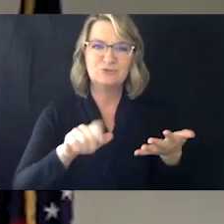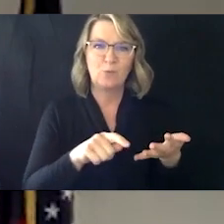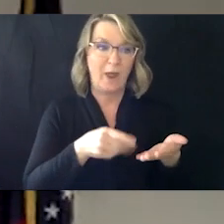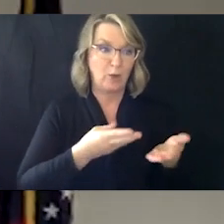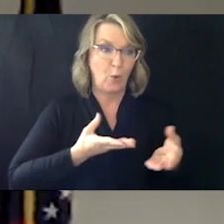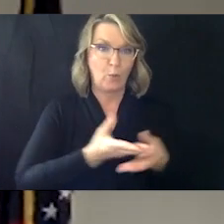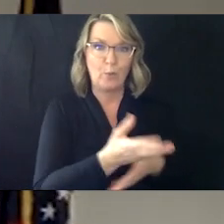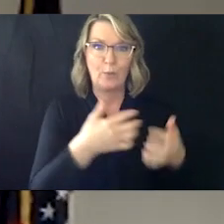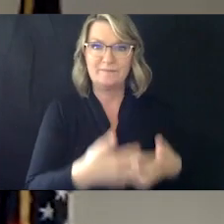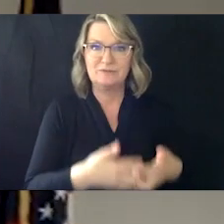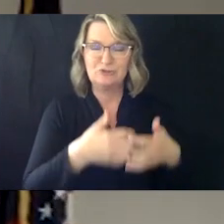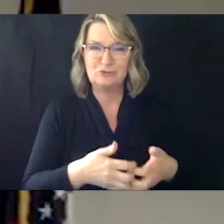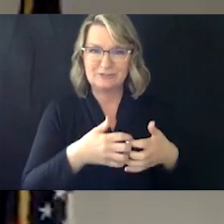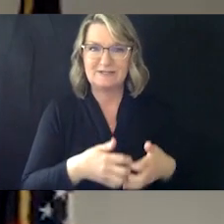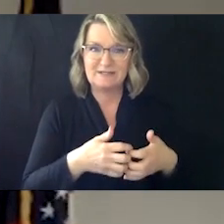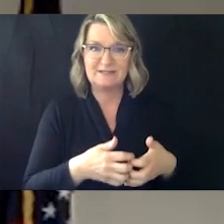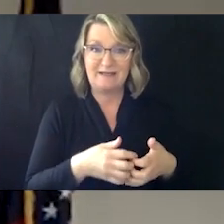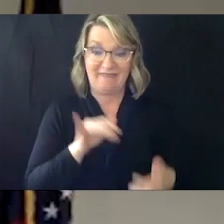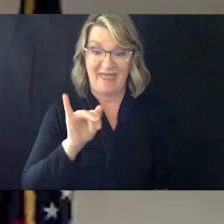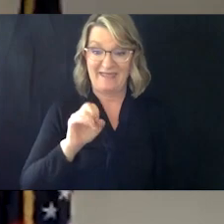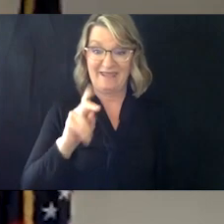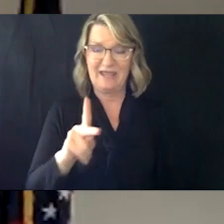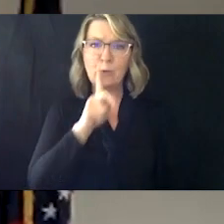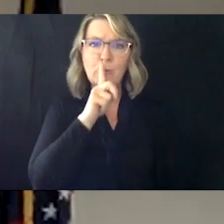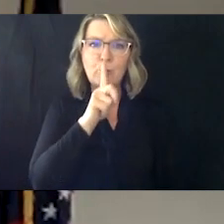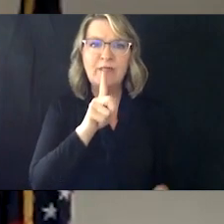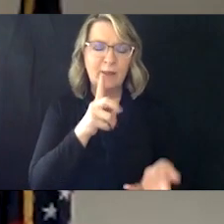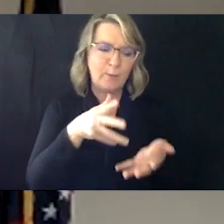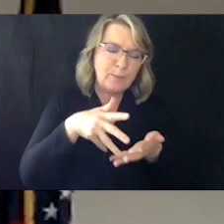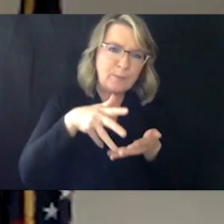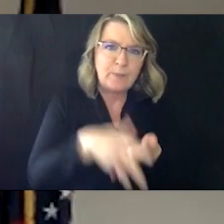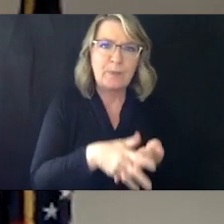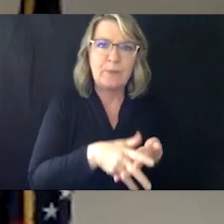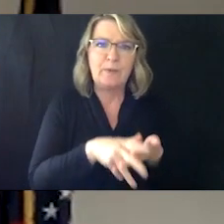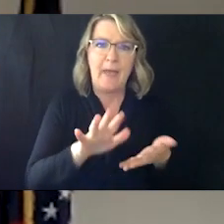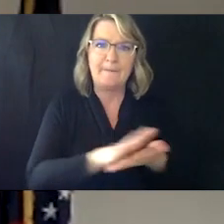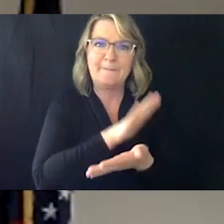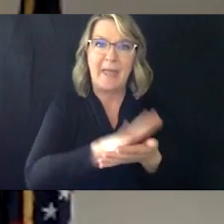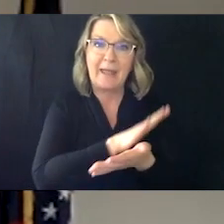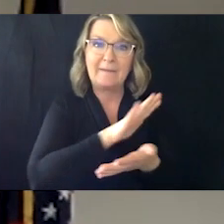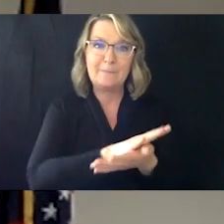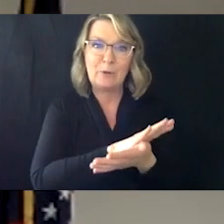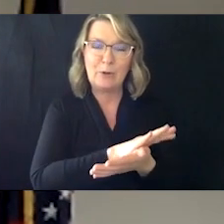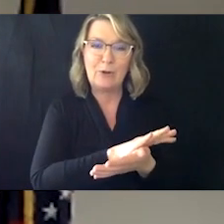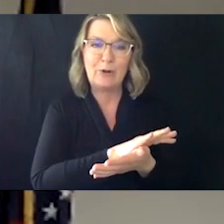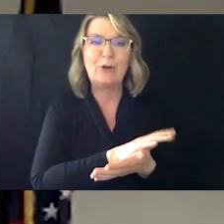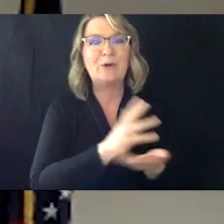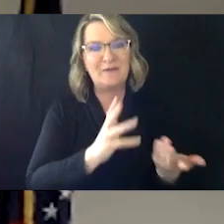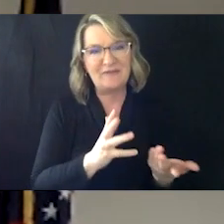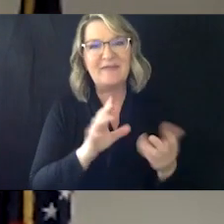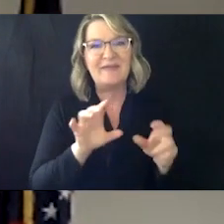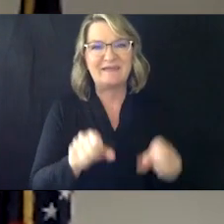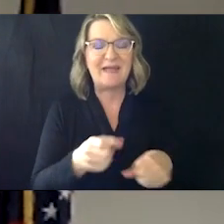because that ink really gets absorbed into the ballot but that could create a a bleed through